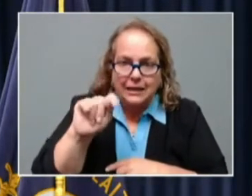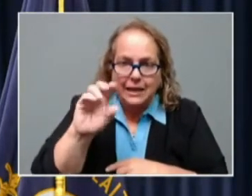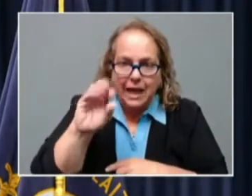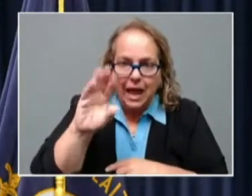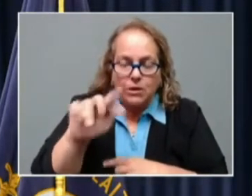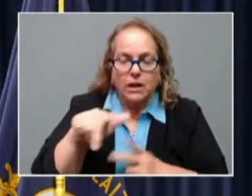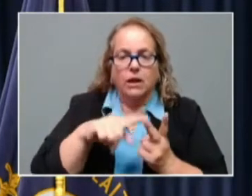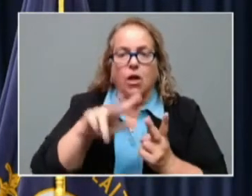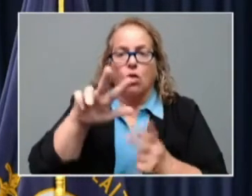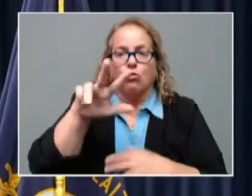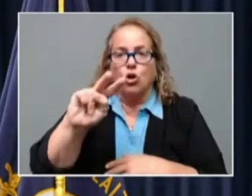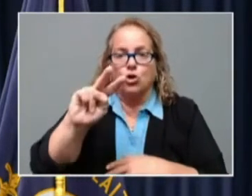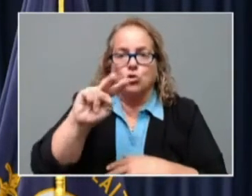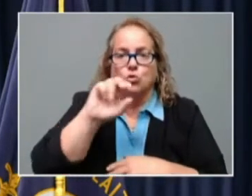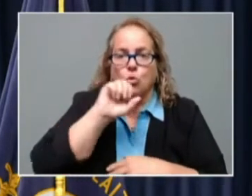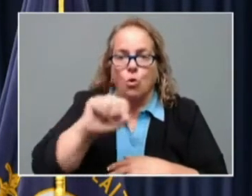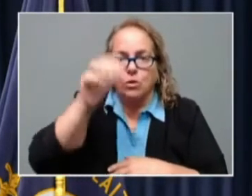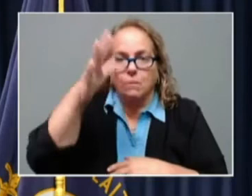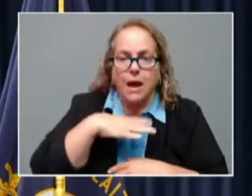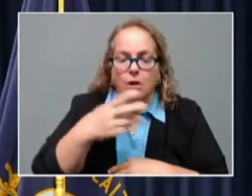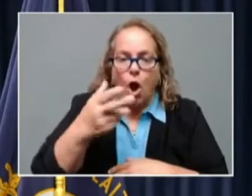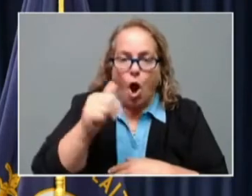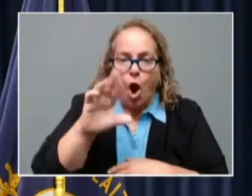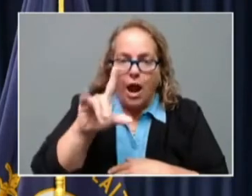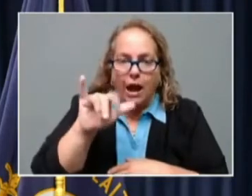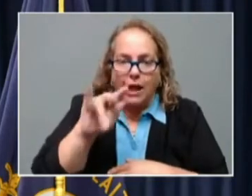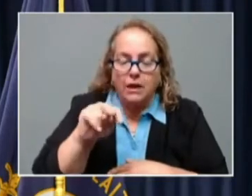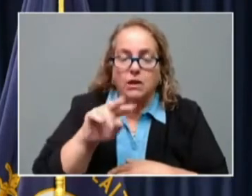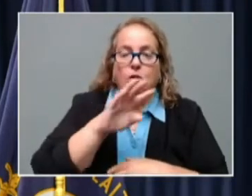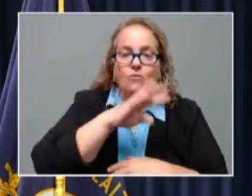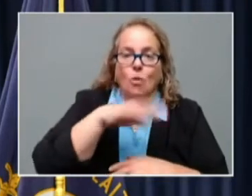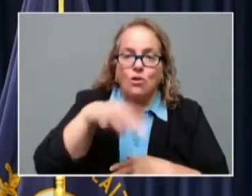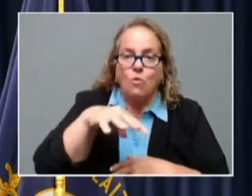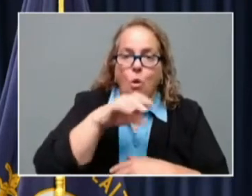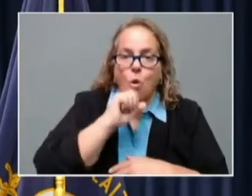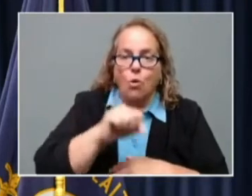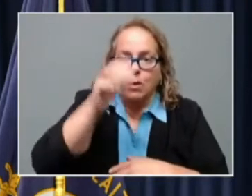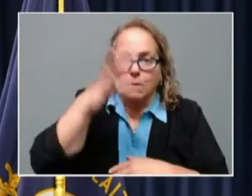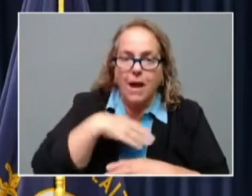County, 44 year old man from Hopkins County, 46 year old man from Madison